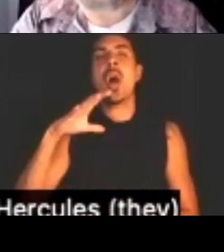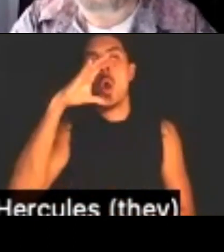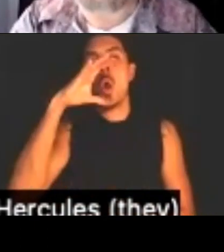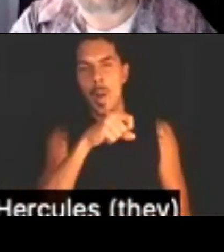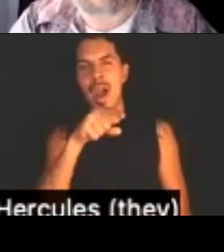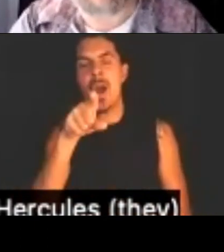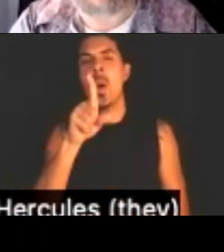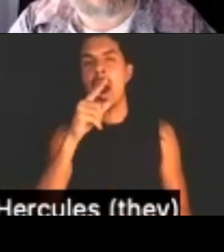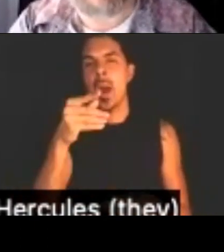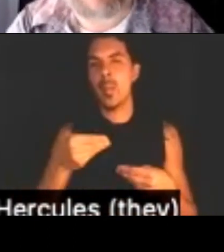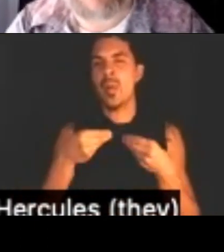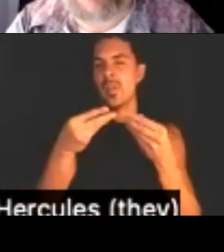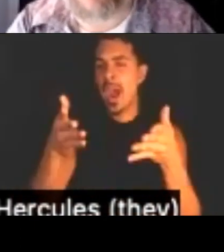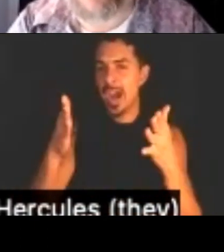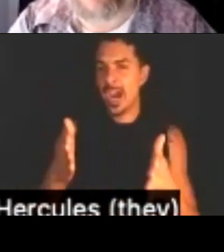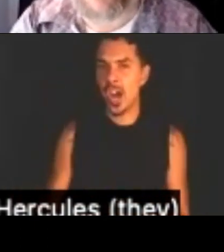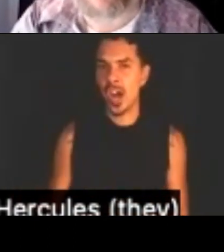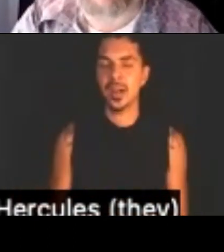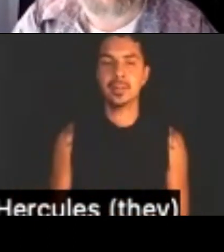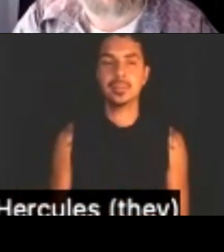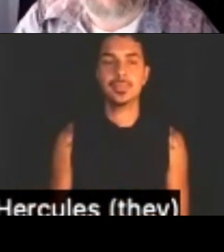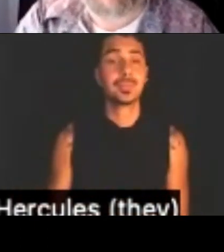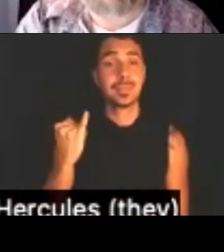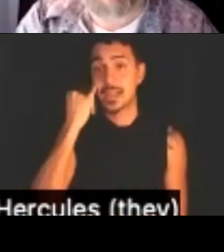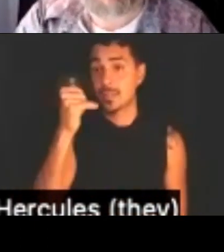and feel free to not respond if you're not a provider.